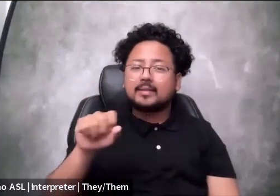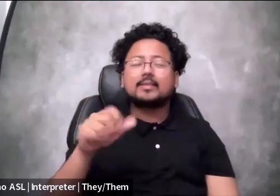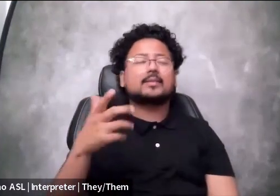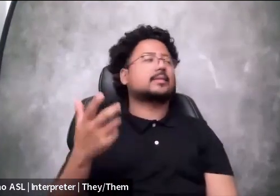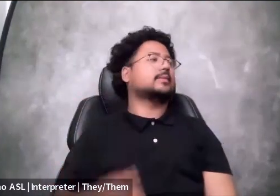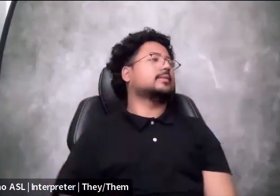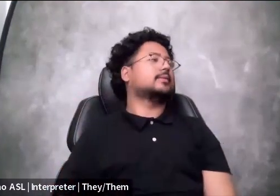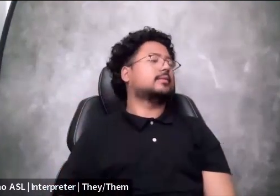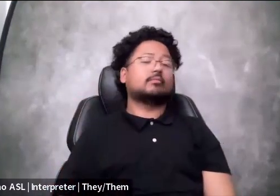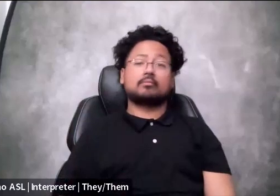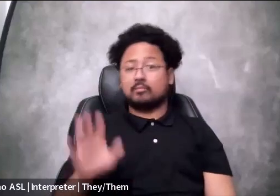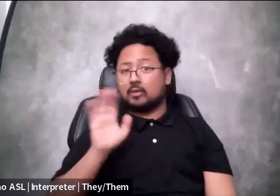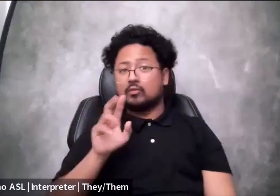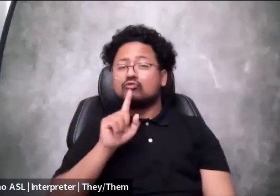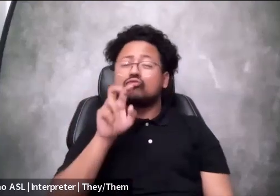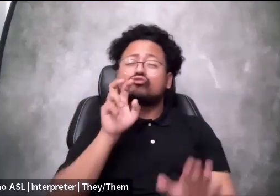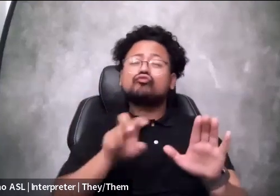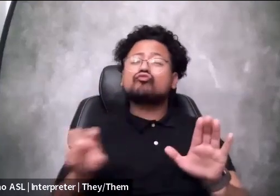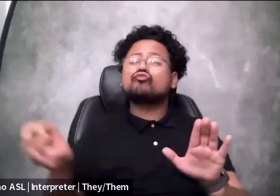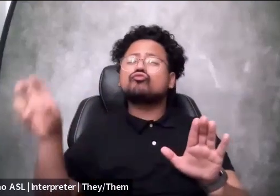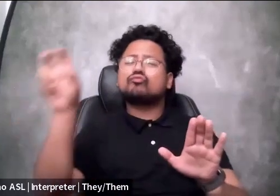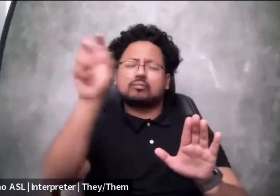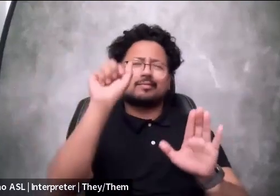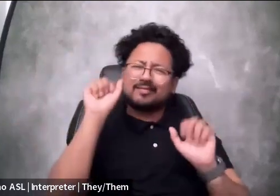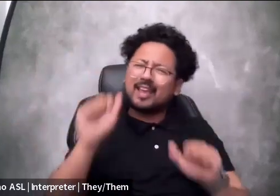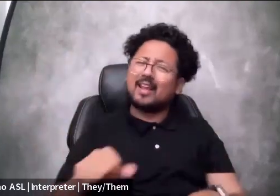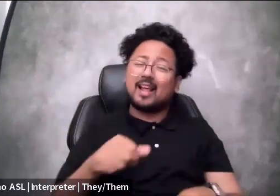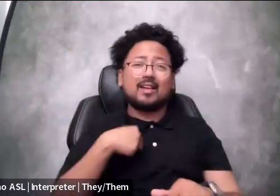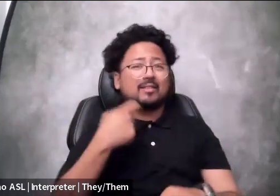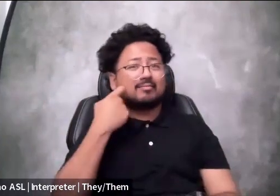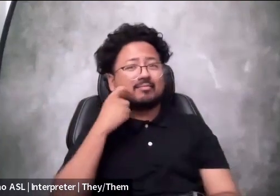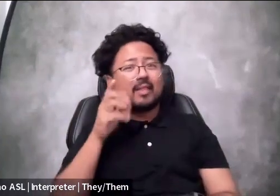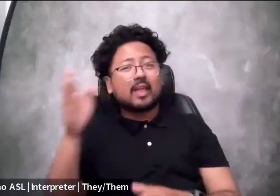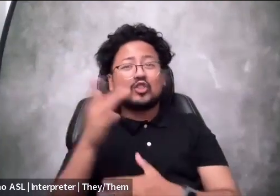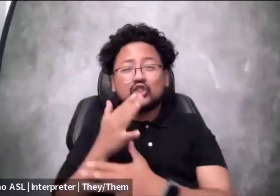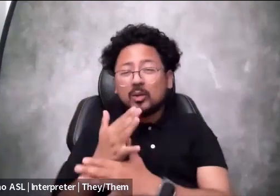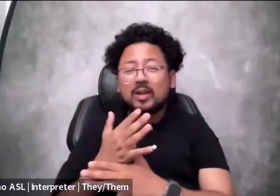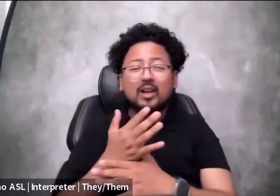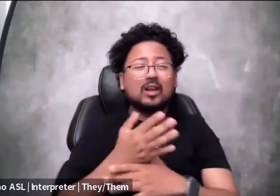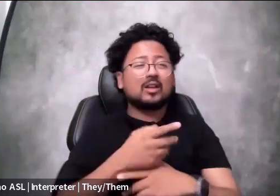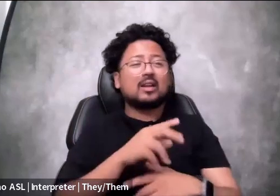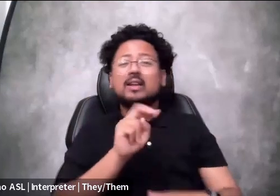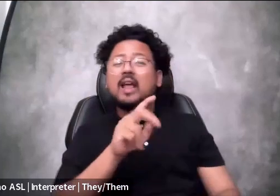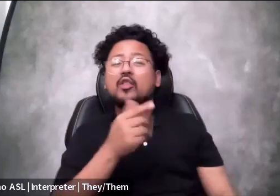in the past I've gotten to travel and go places. I got to go to Germany and Netherlands and Sweden once because they brought me